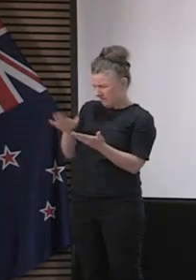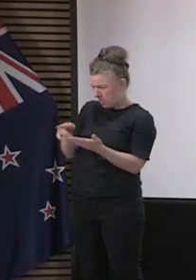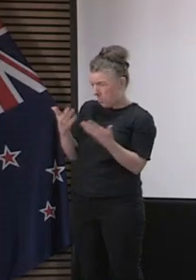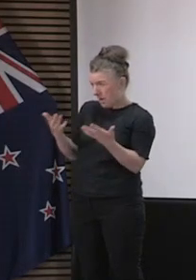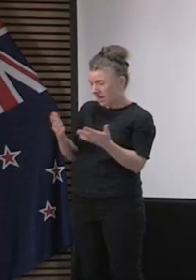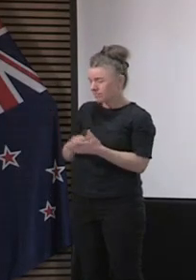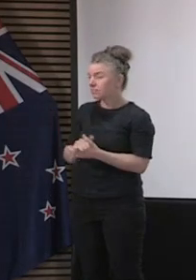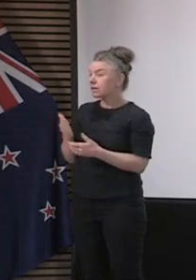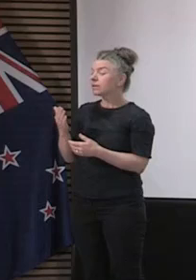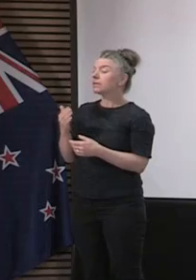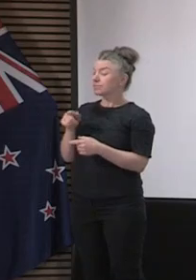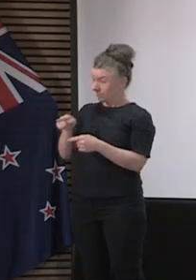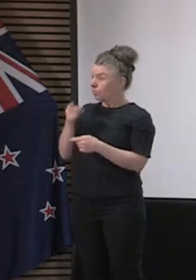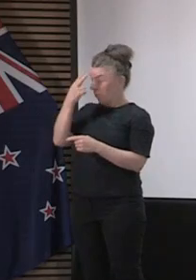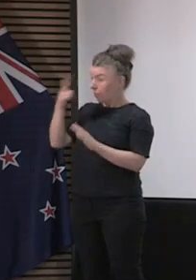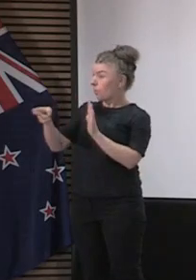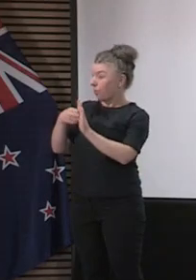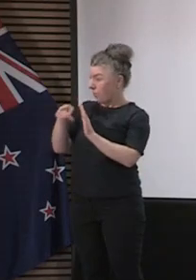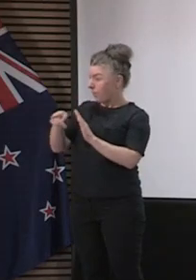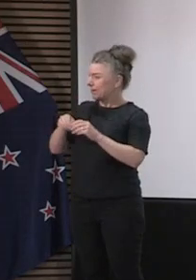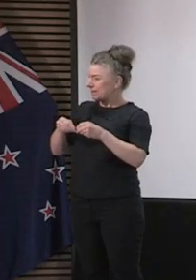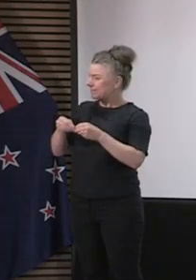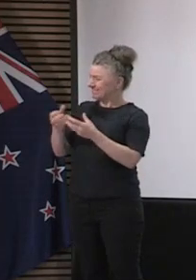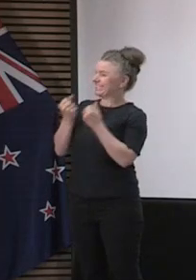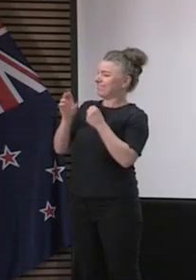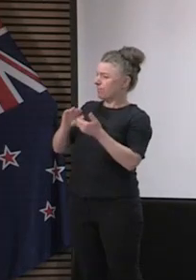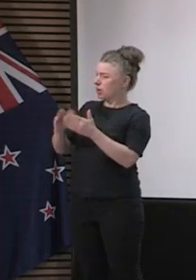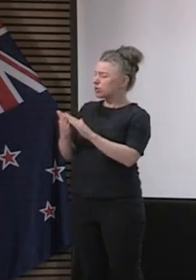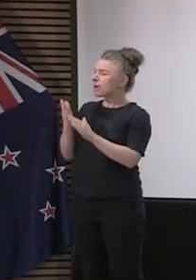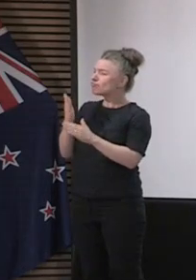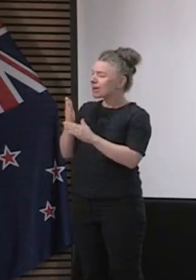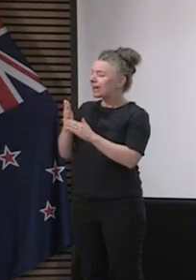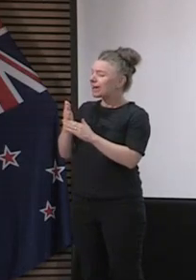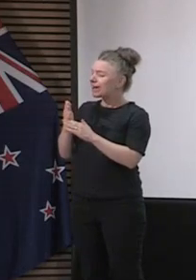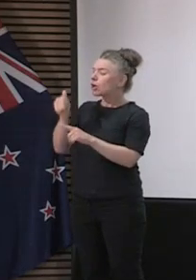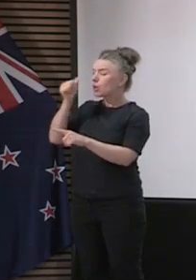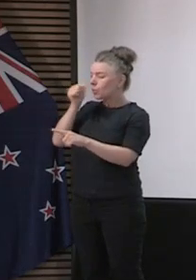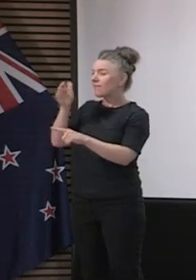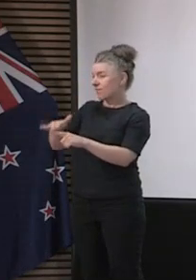seven yesterday. And of those, even though they were classified as community